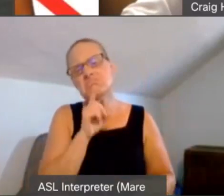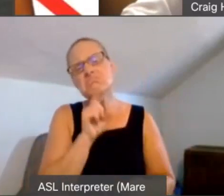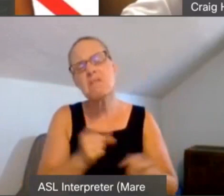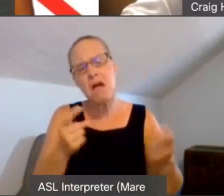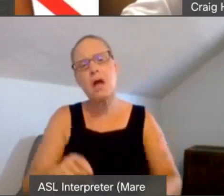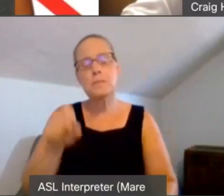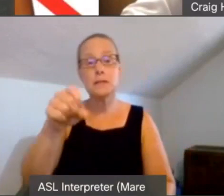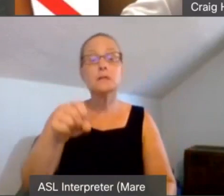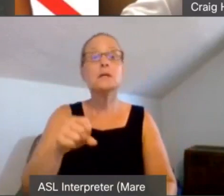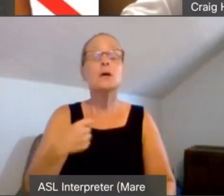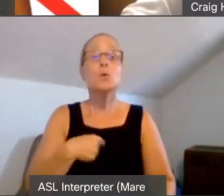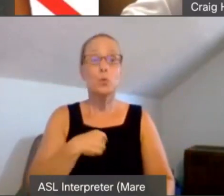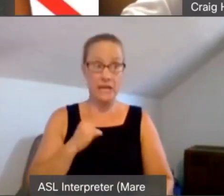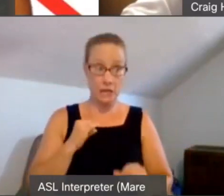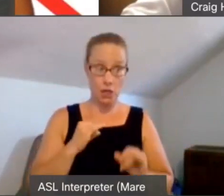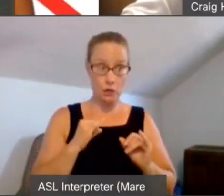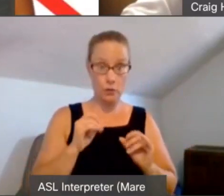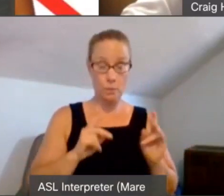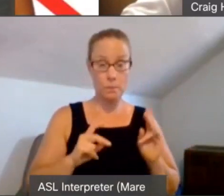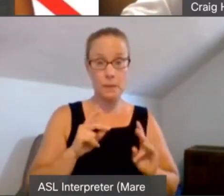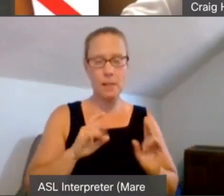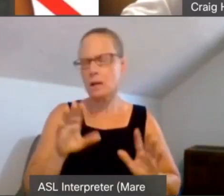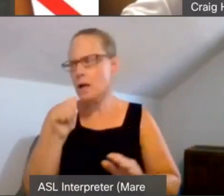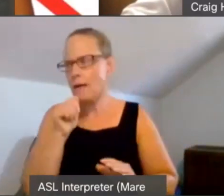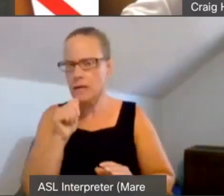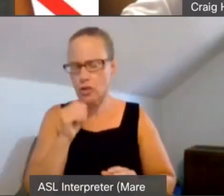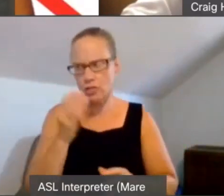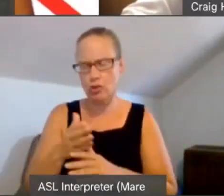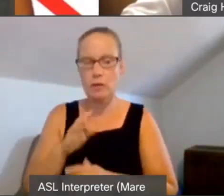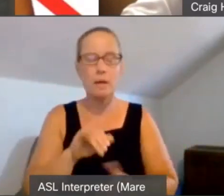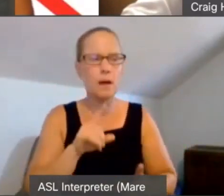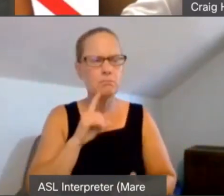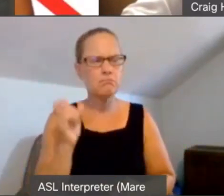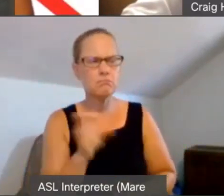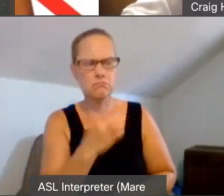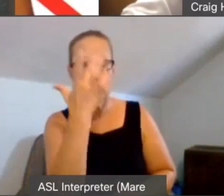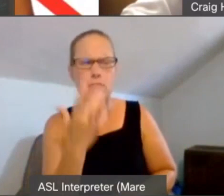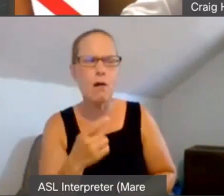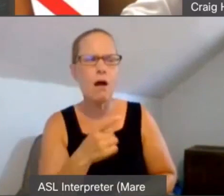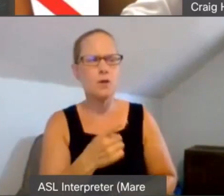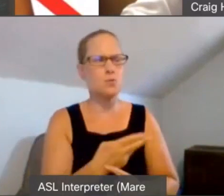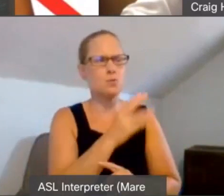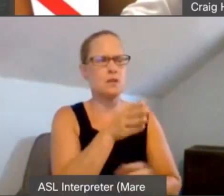When we interview people confidentially about why the vast majority of people that are using buprenorphine